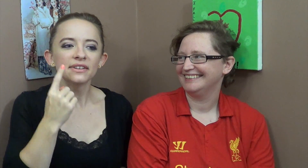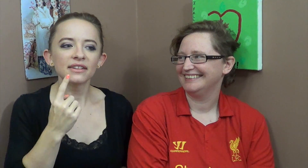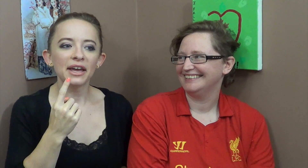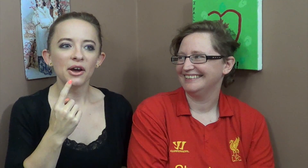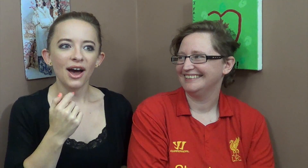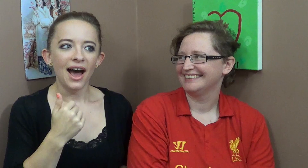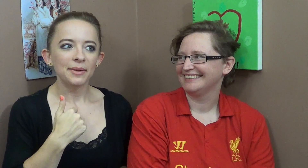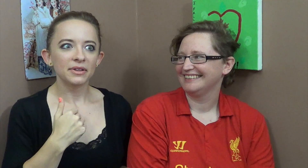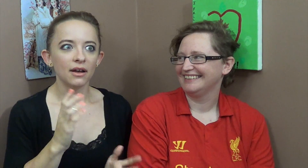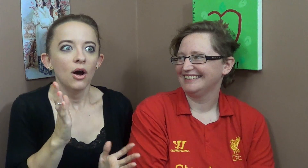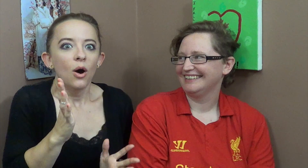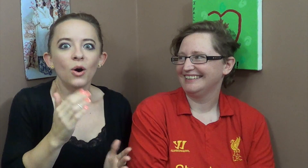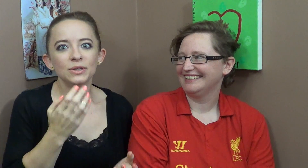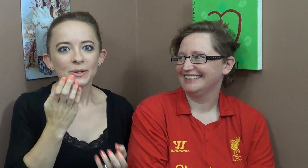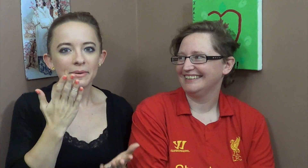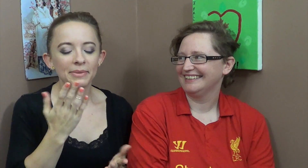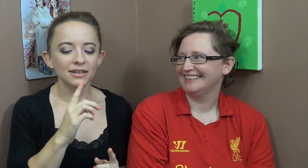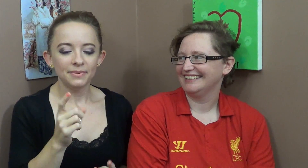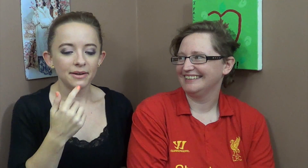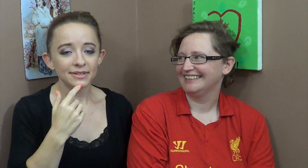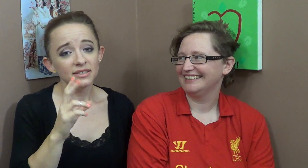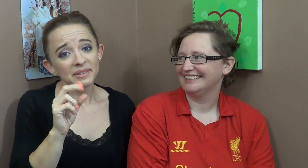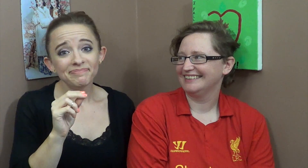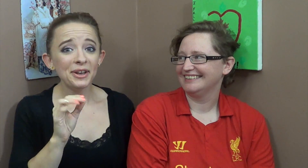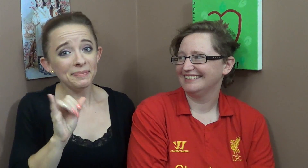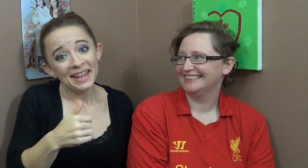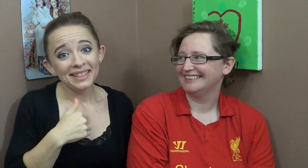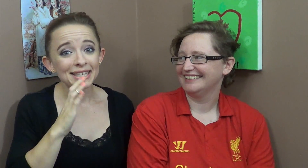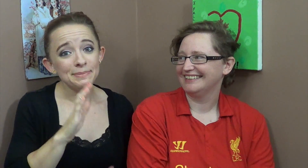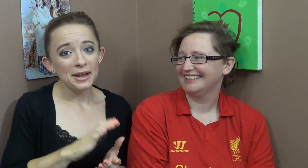you'd think like I'd be like so emabarrassed, but no I was just like "No that's